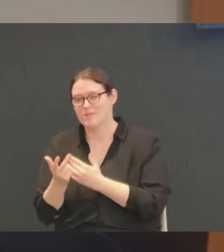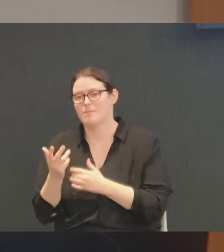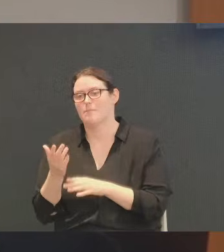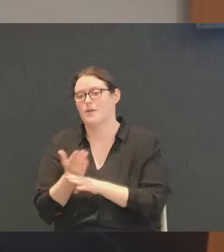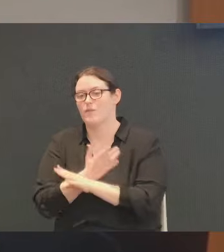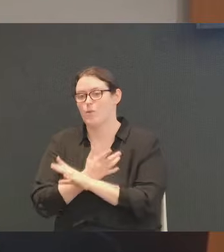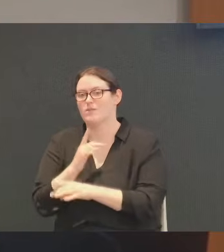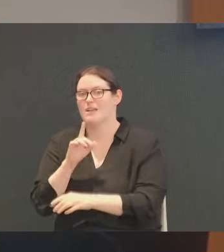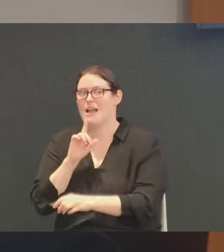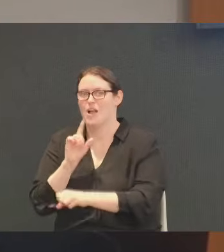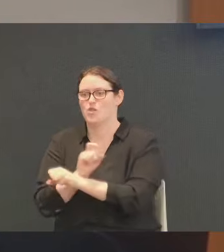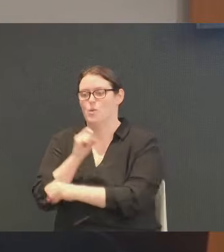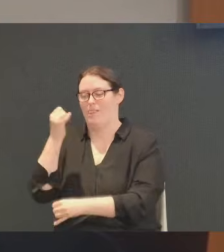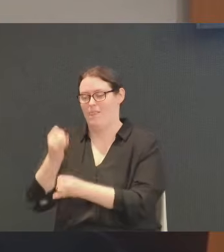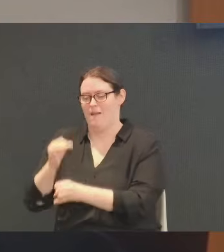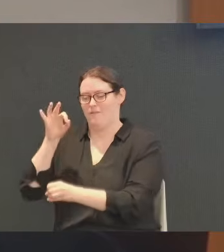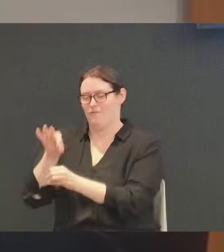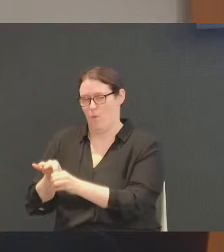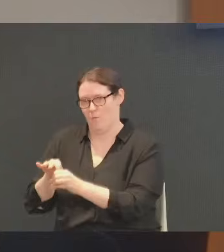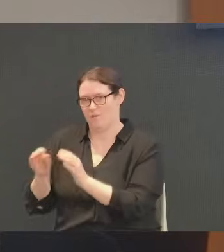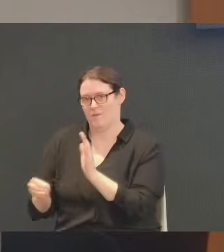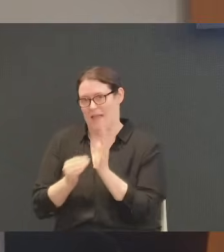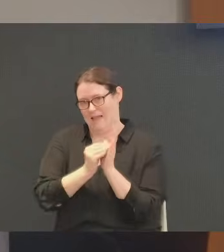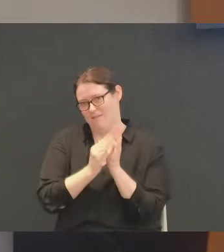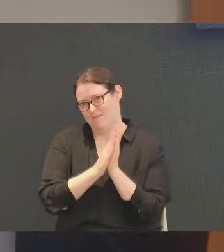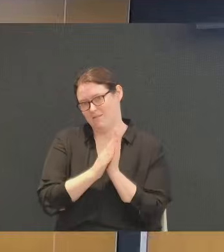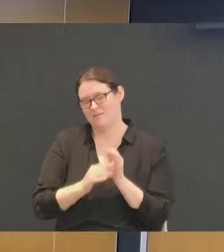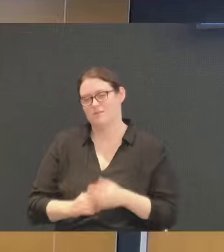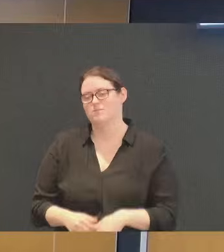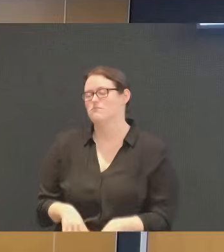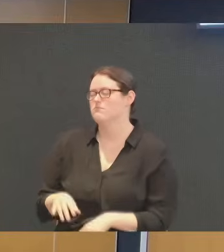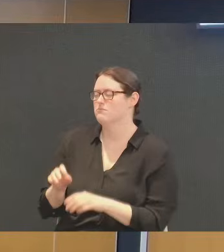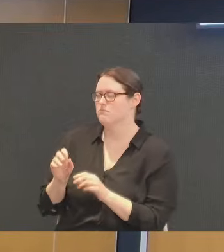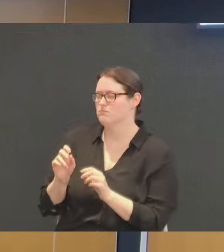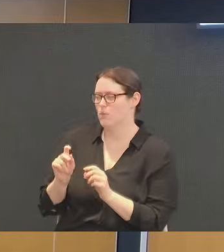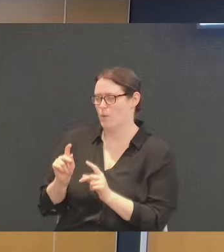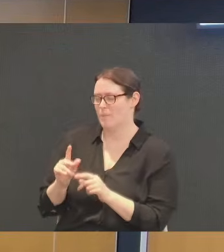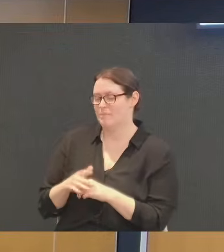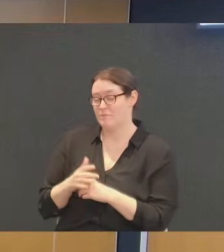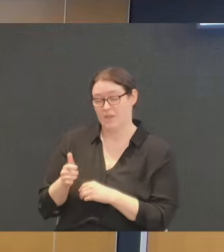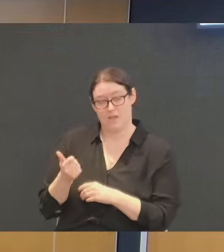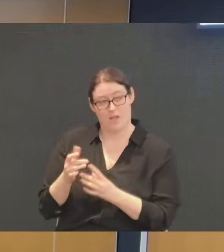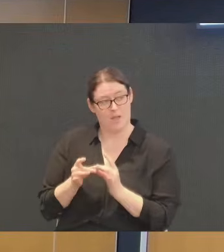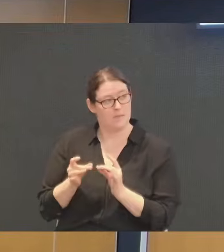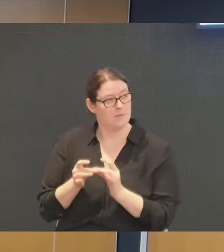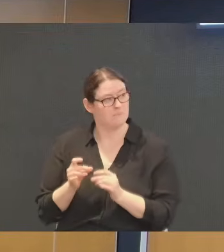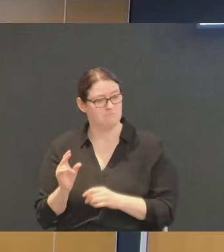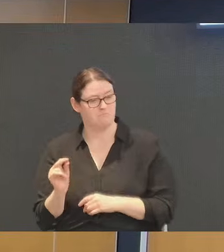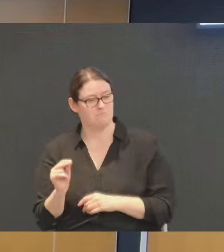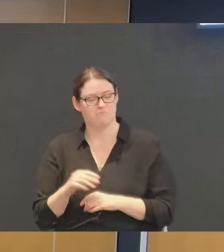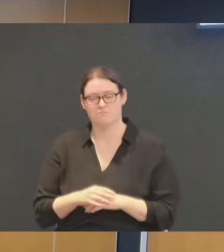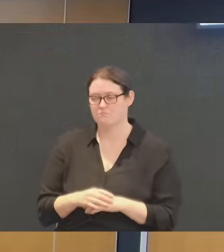what to actually certify to the ballot. Okay. Any comments? No. Okay. Any comments? Well, I